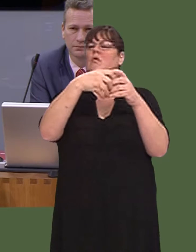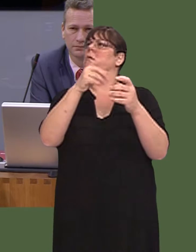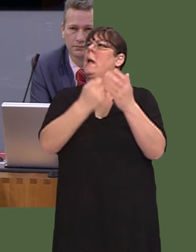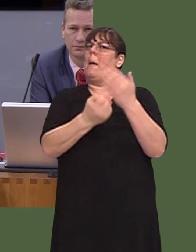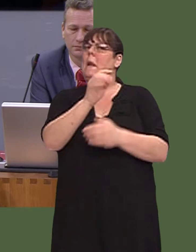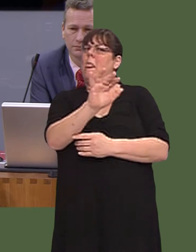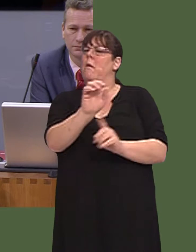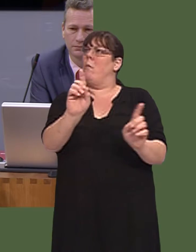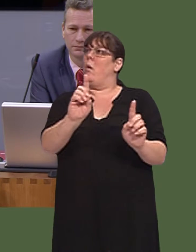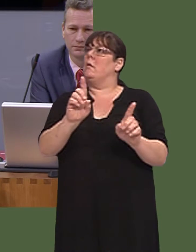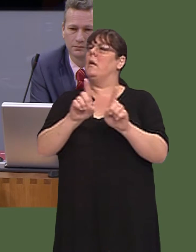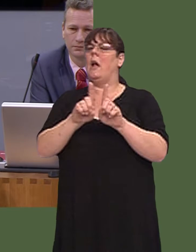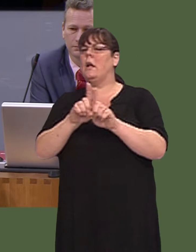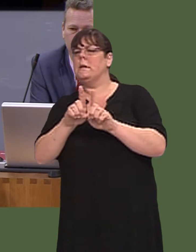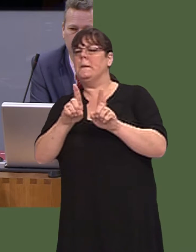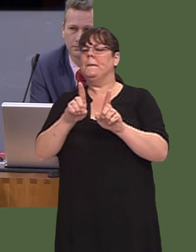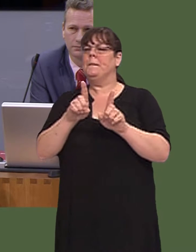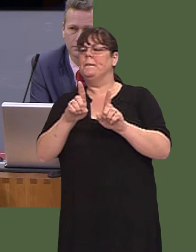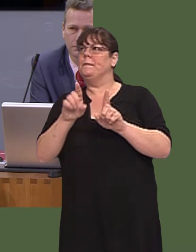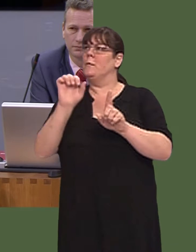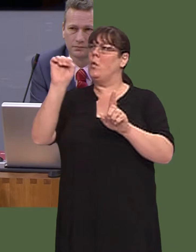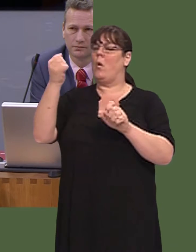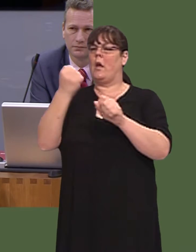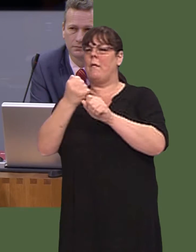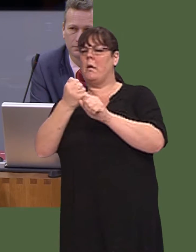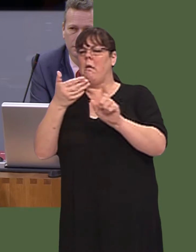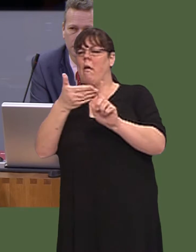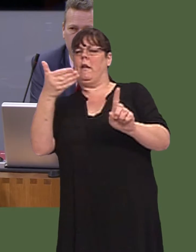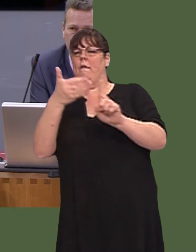also the development opportunities identified specifically by your Government for the enterprise